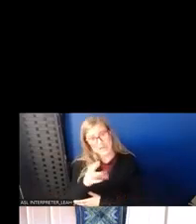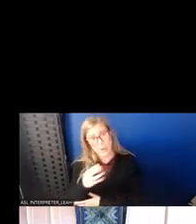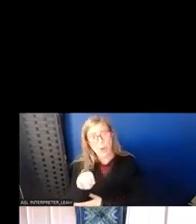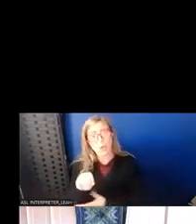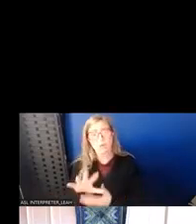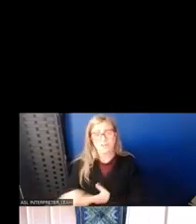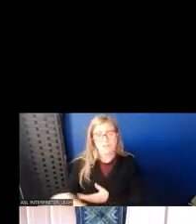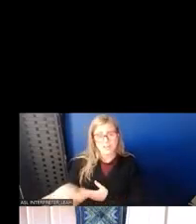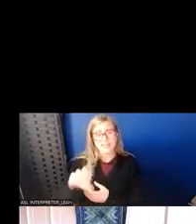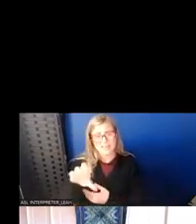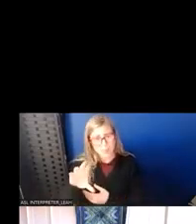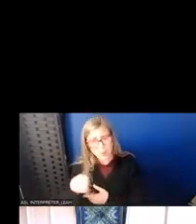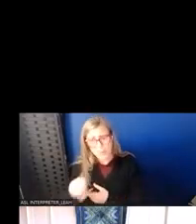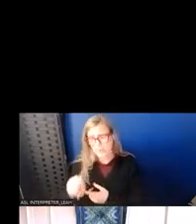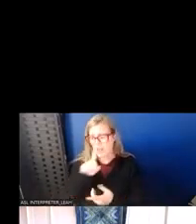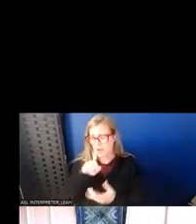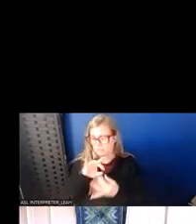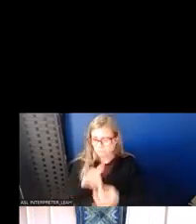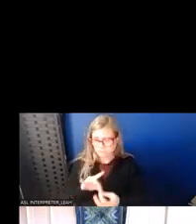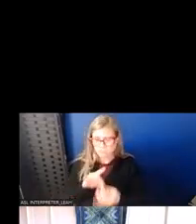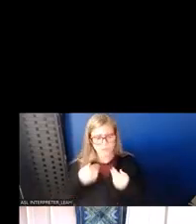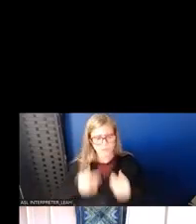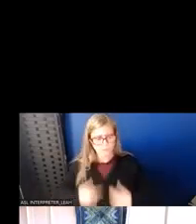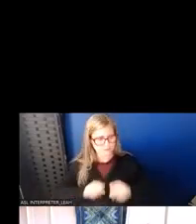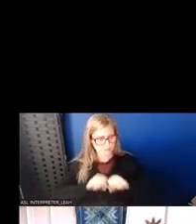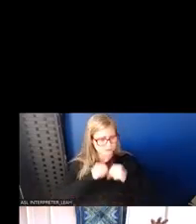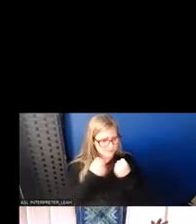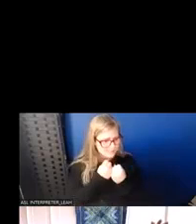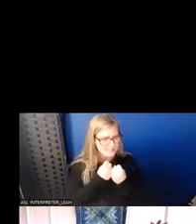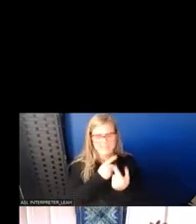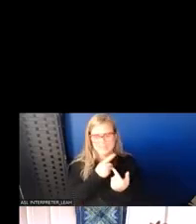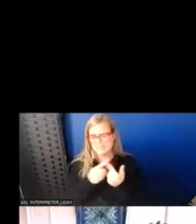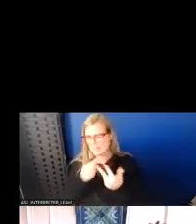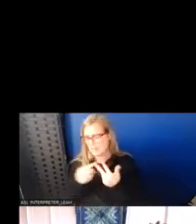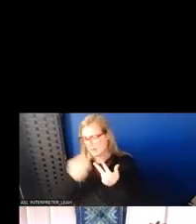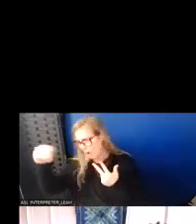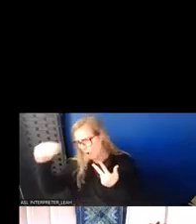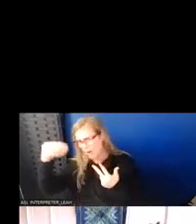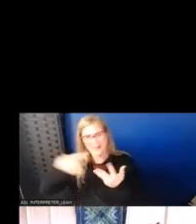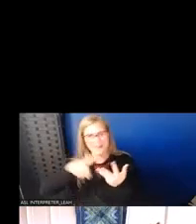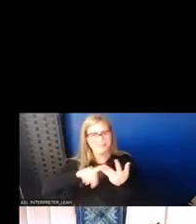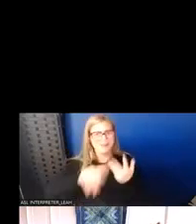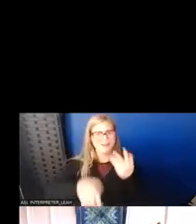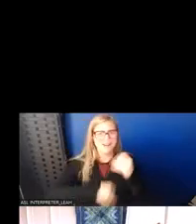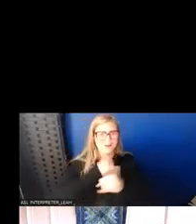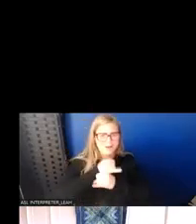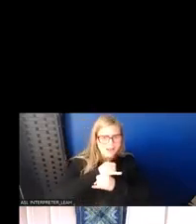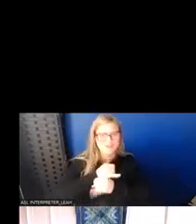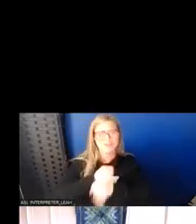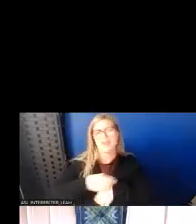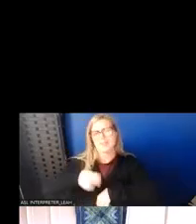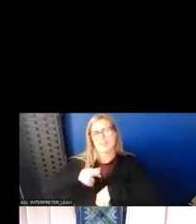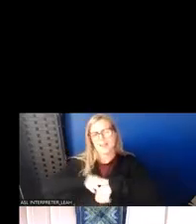social networks are connected to markets and to international and national political campaigns.